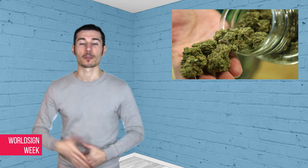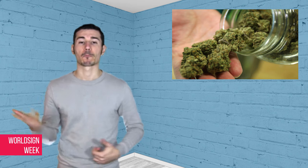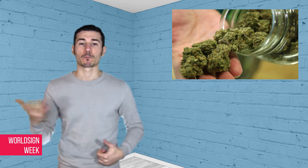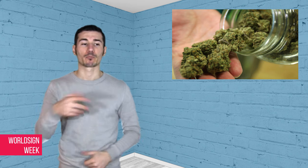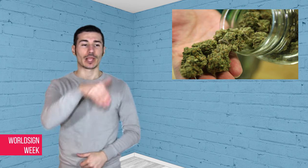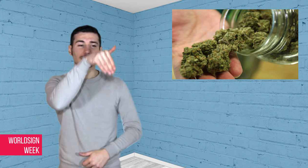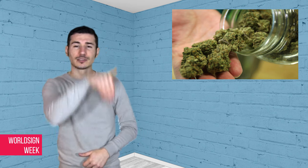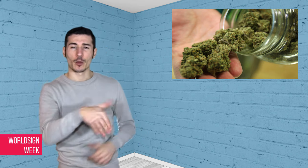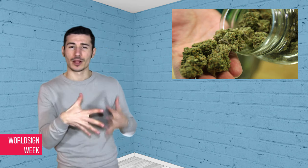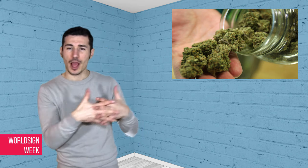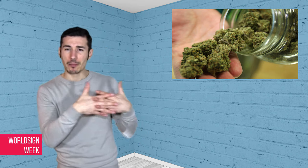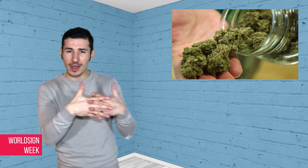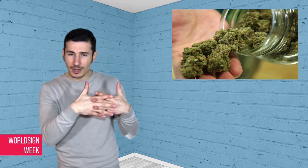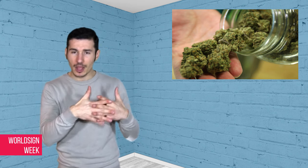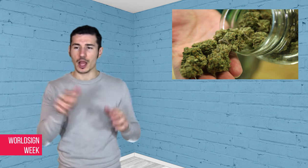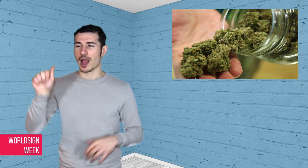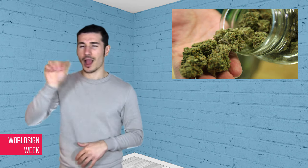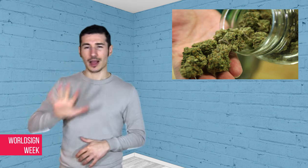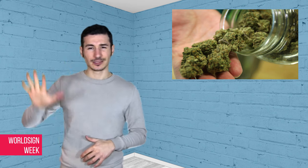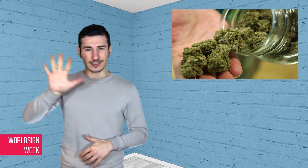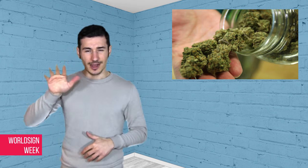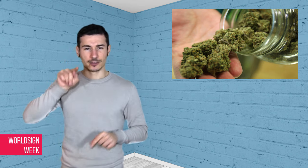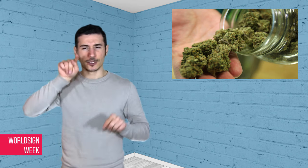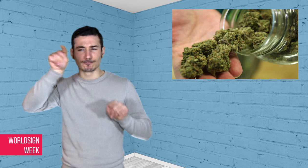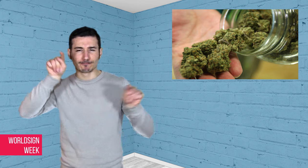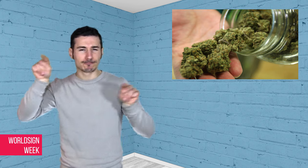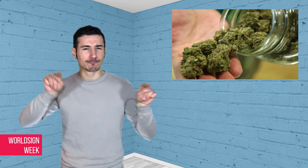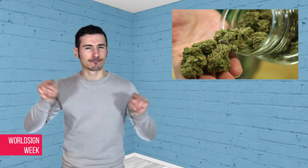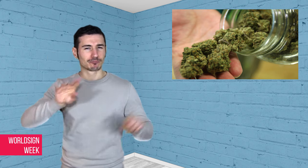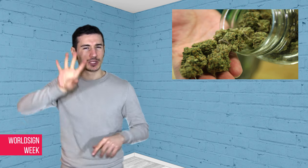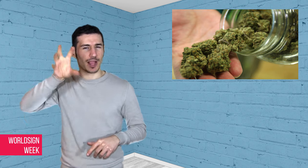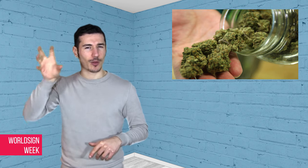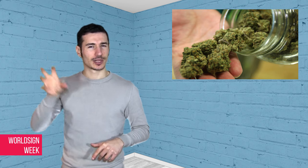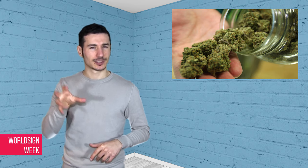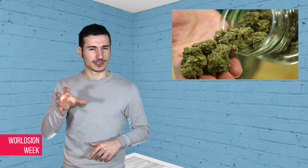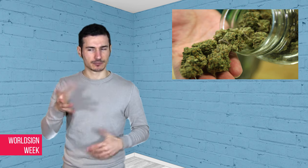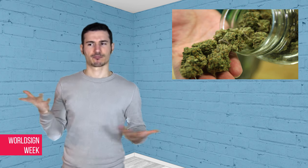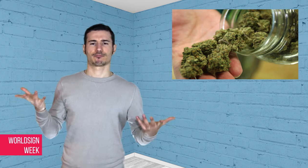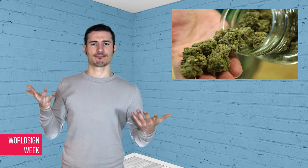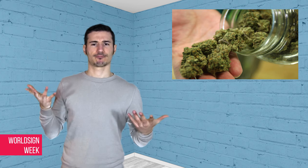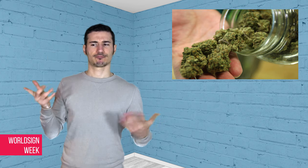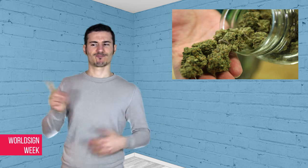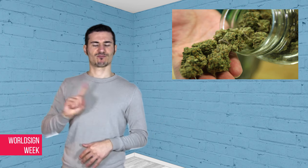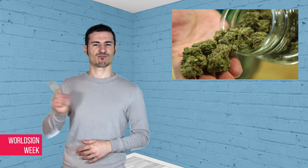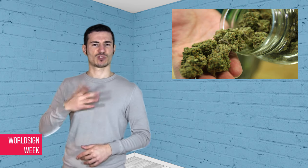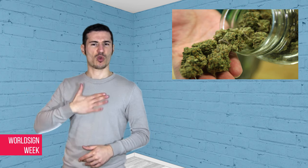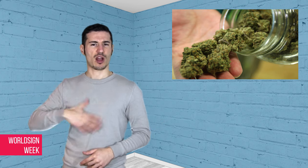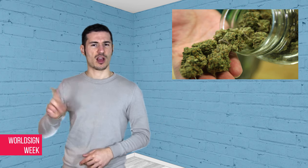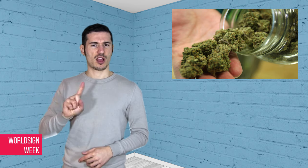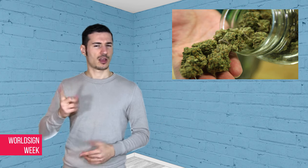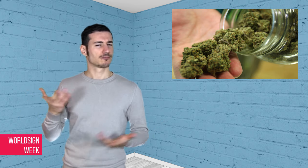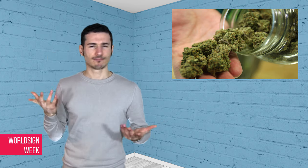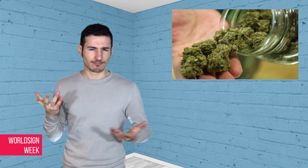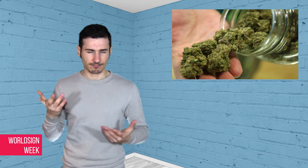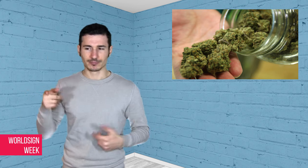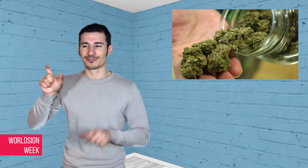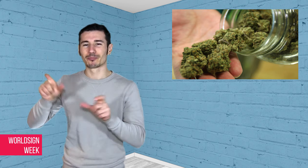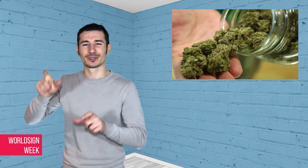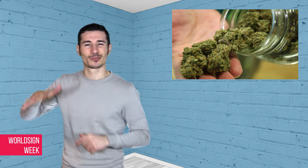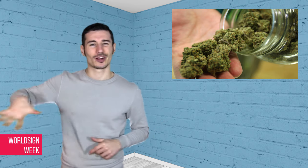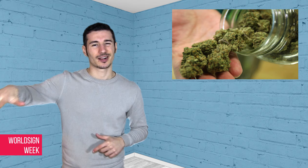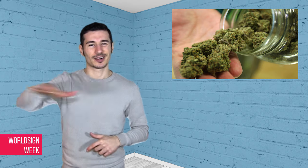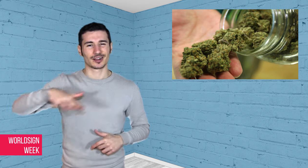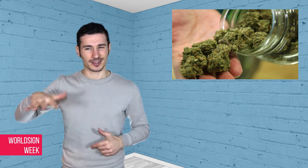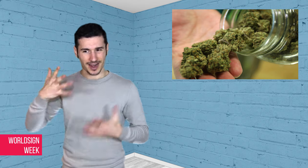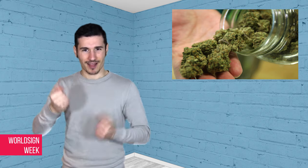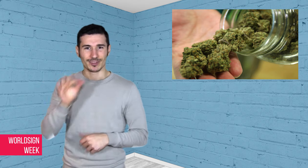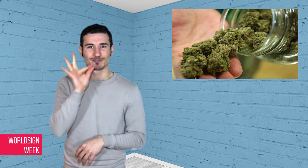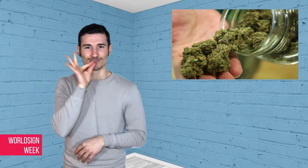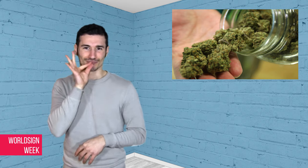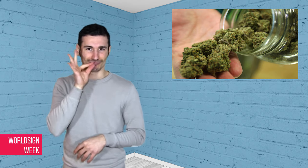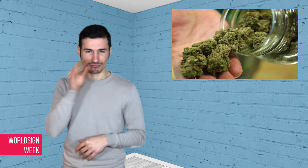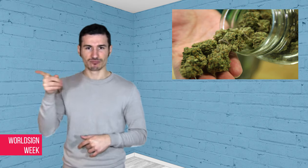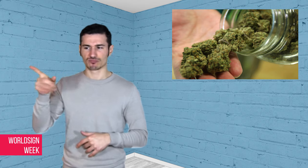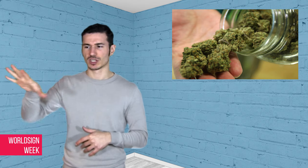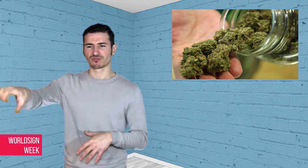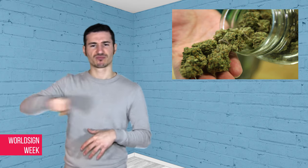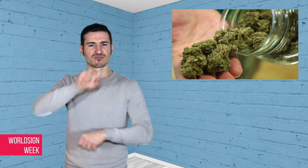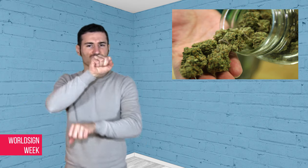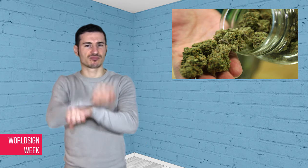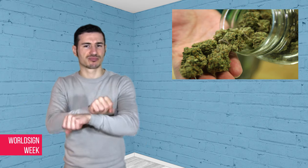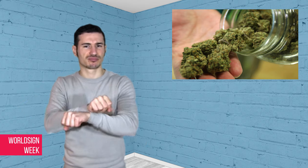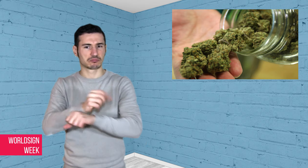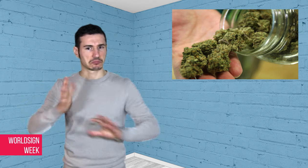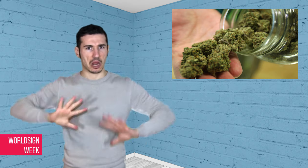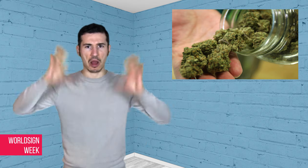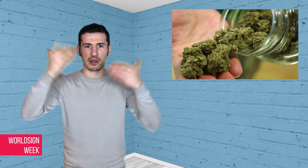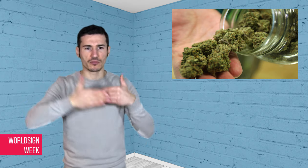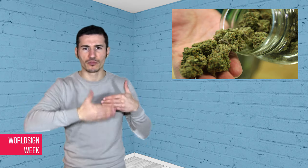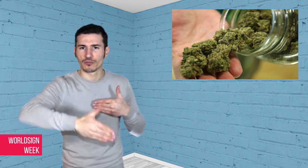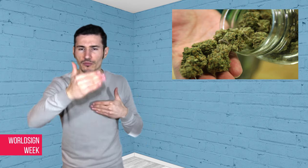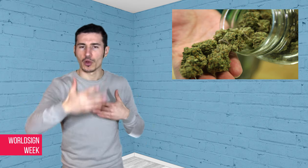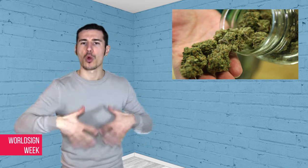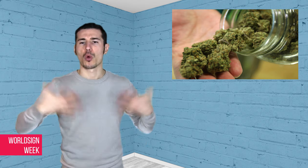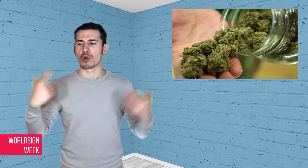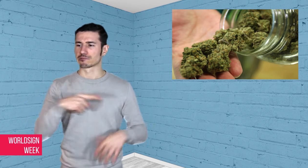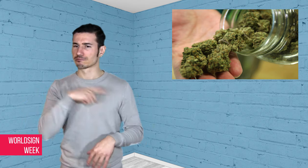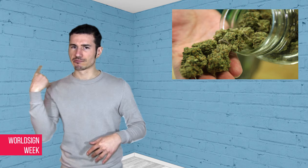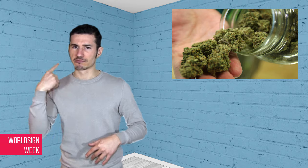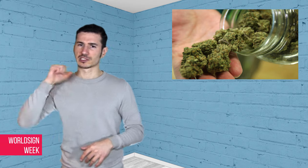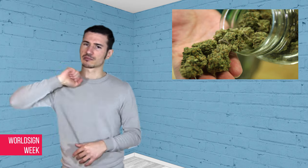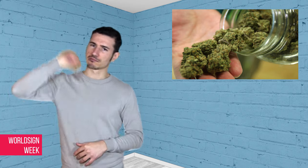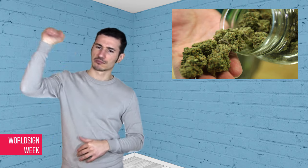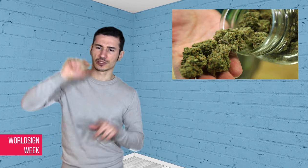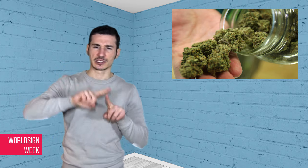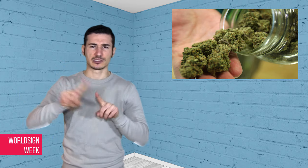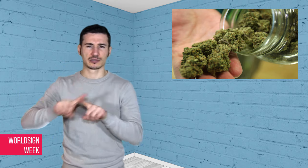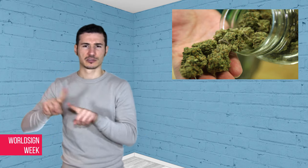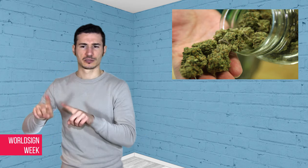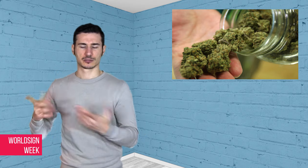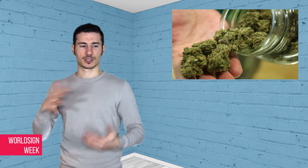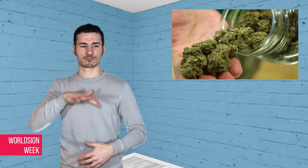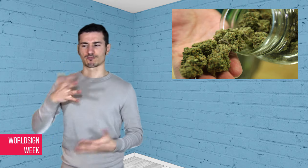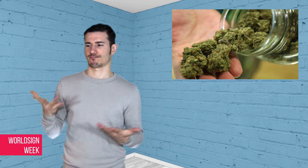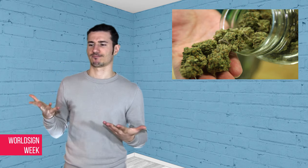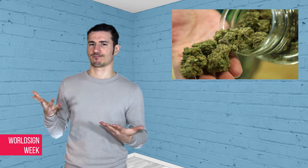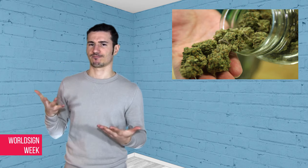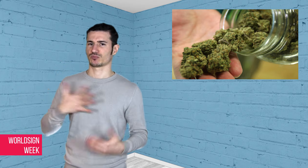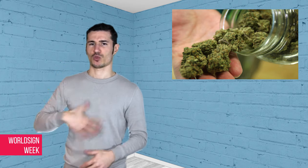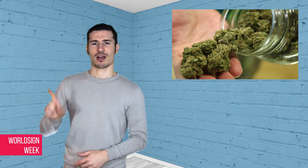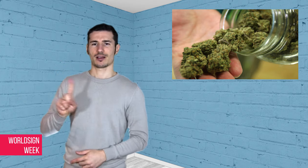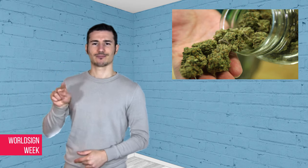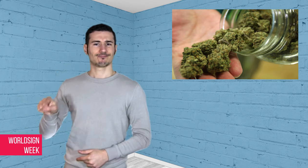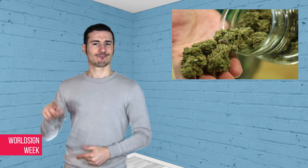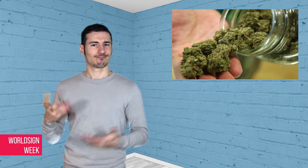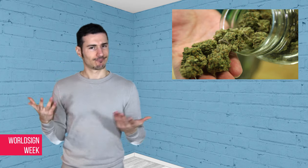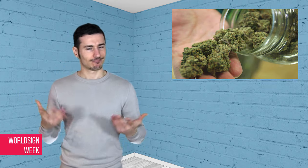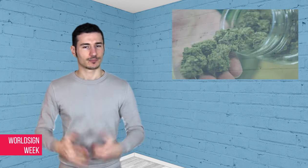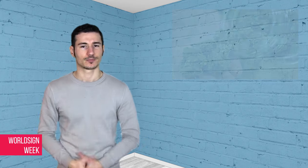or even execution.